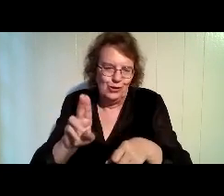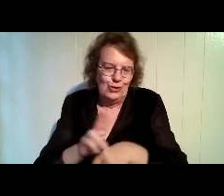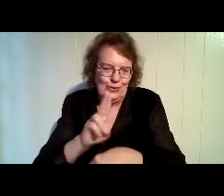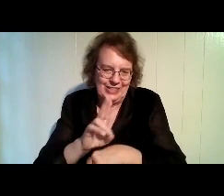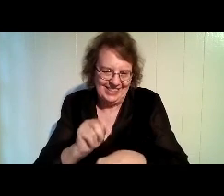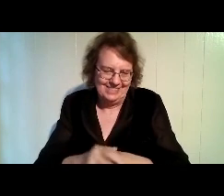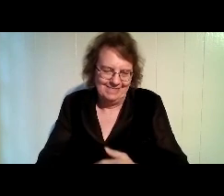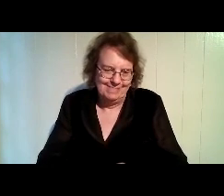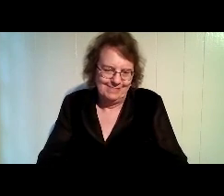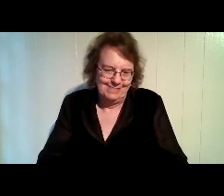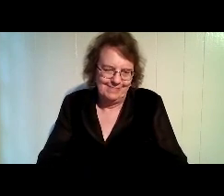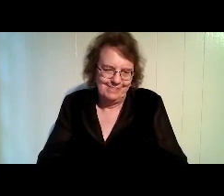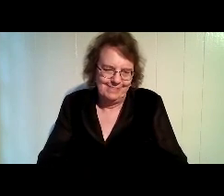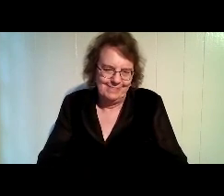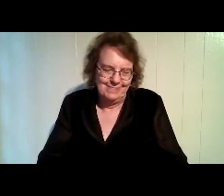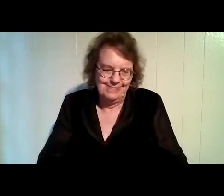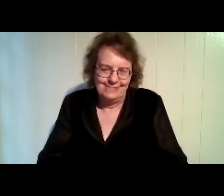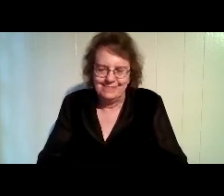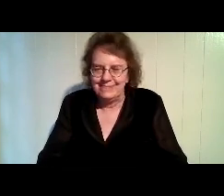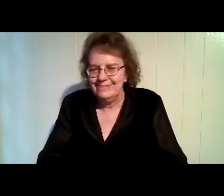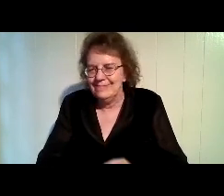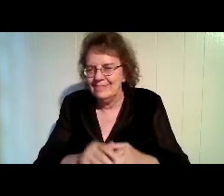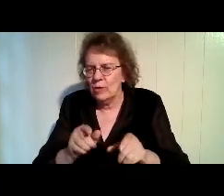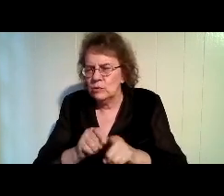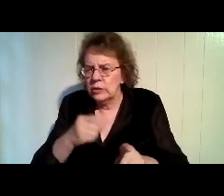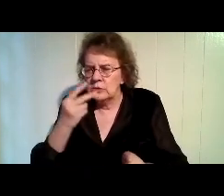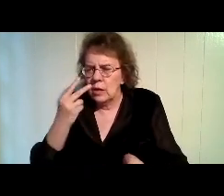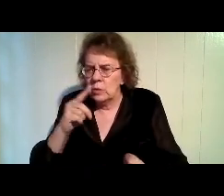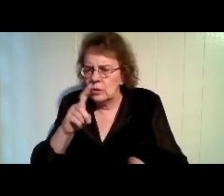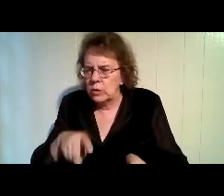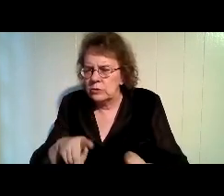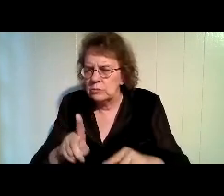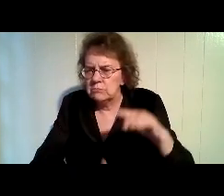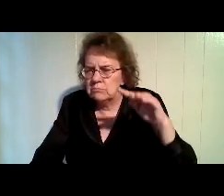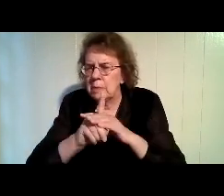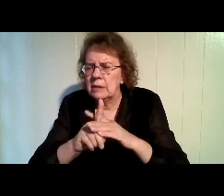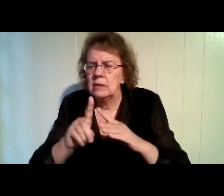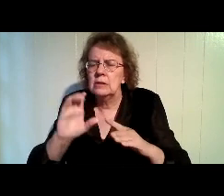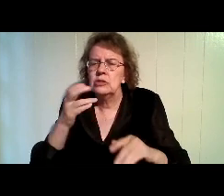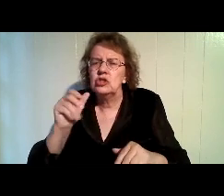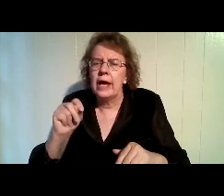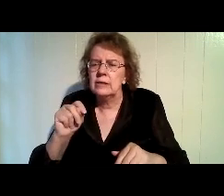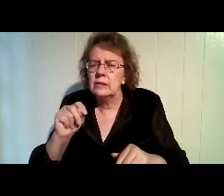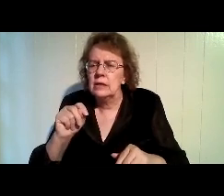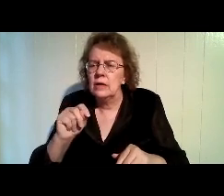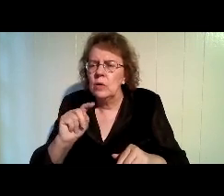So I also, UM, did see a question pop up in the chat, caught my eye about where candies settings be found. Again